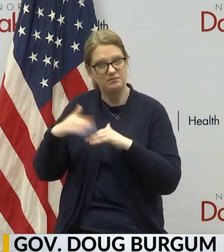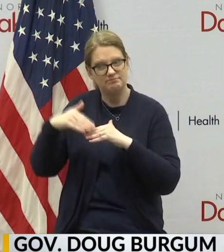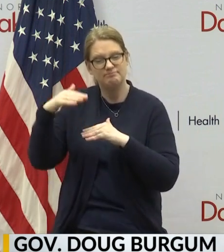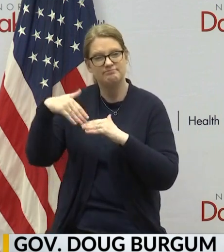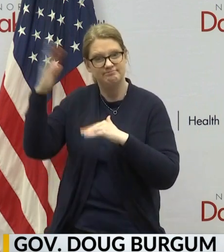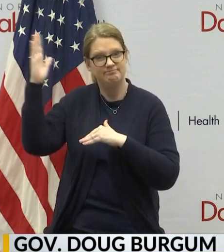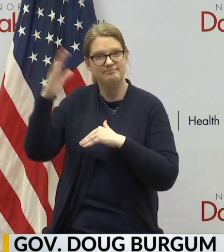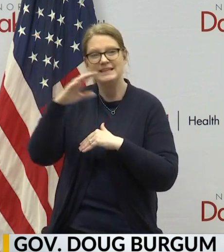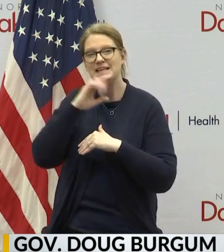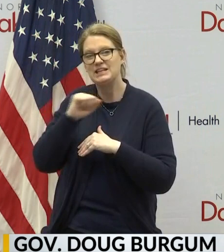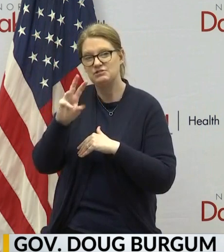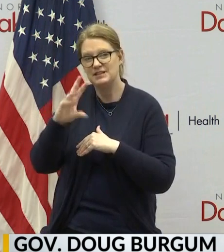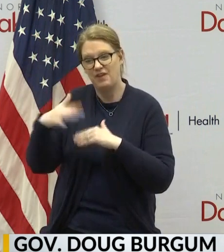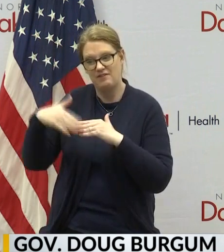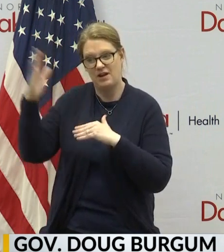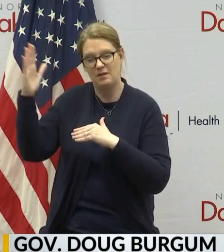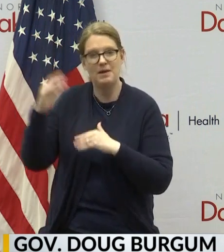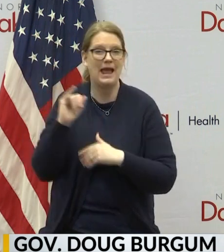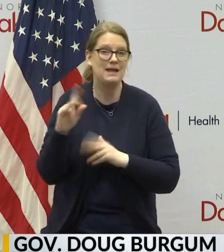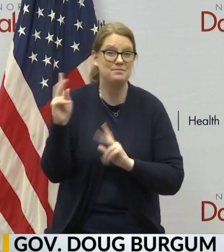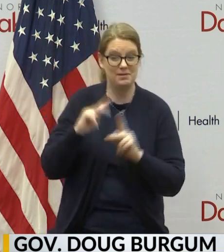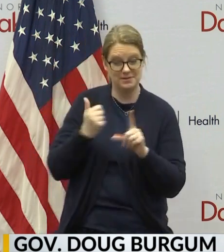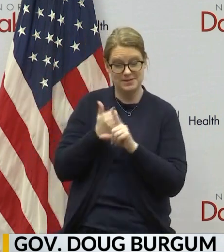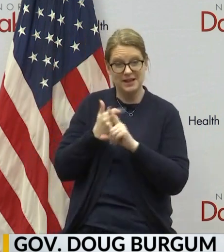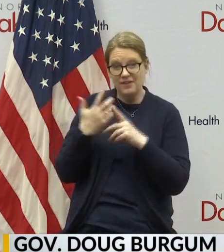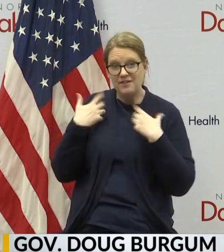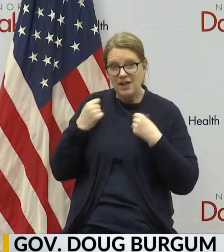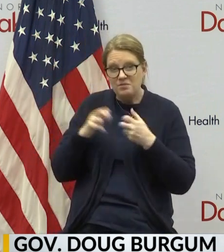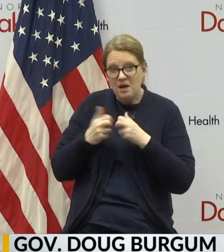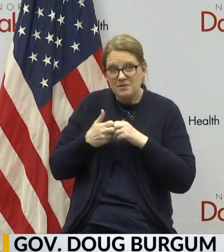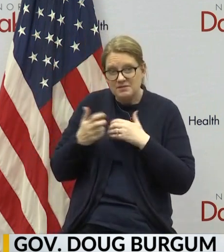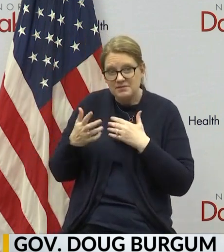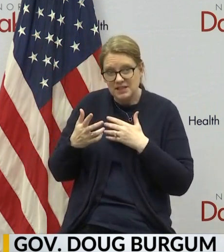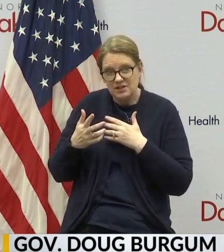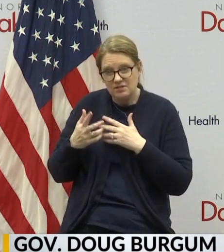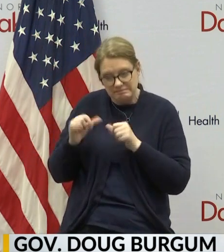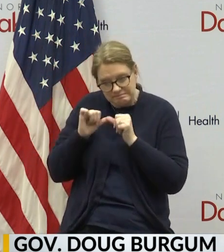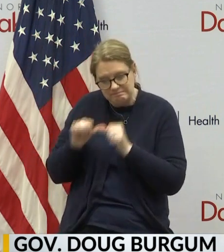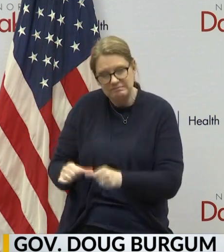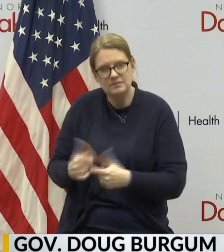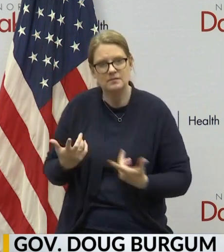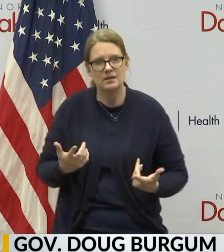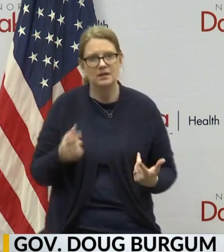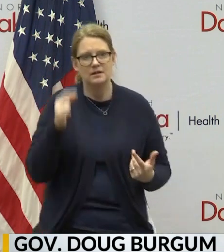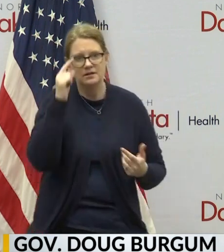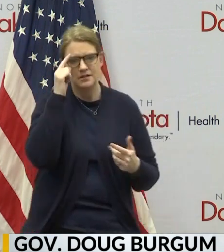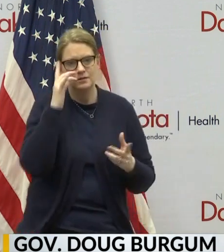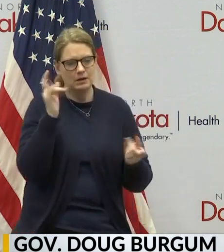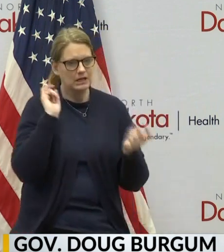PEOPLE IN THE STATE AT RISK INCLUDING THOSE OVER THE AGE OF 65 AND THOSE WITH UNDERLYING